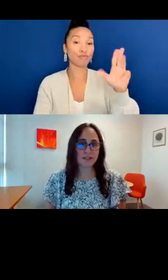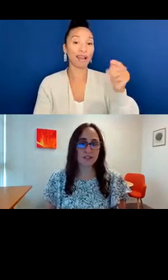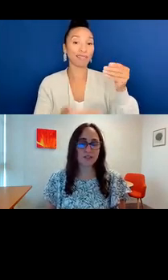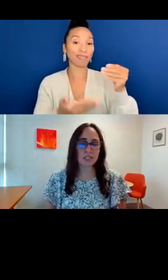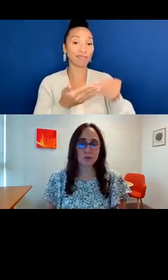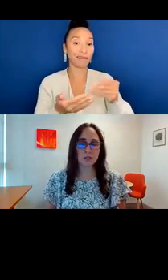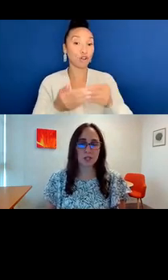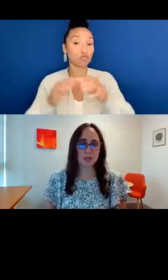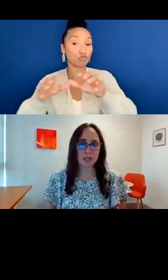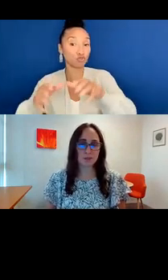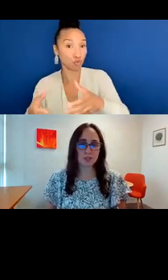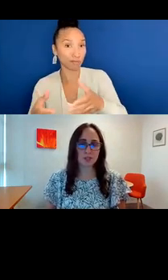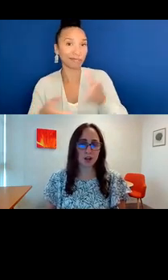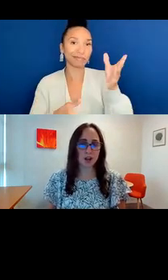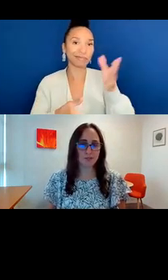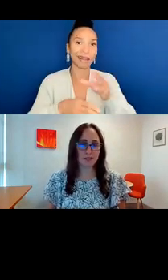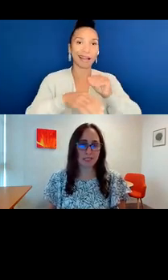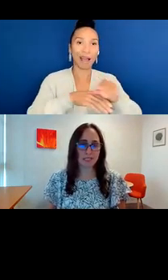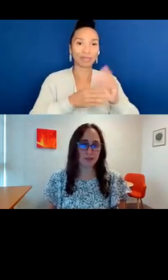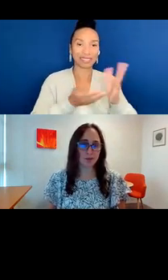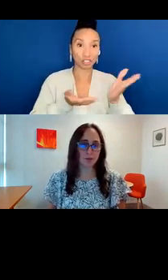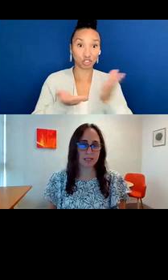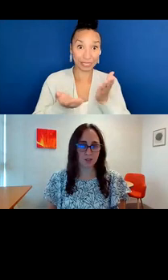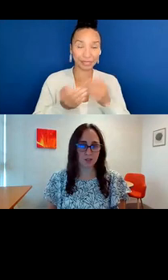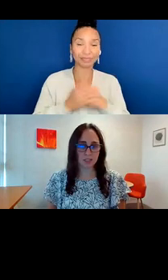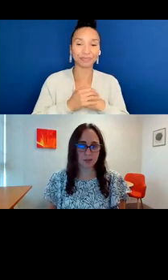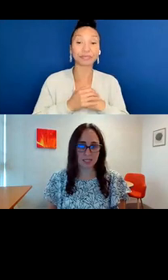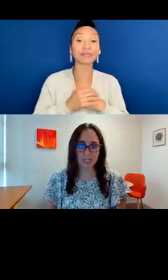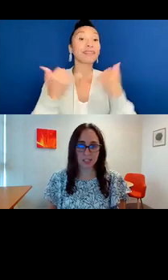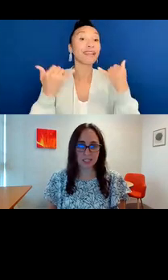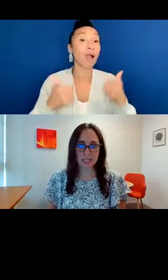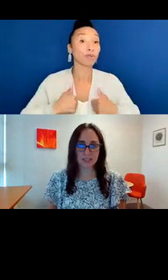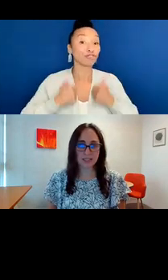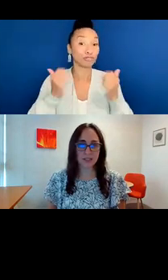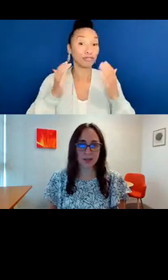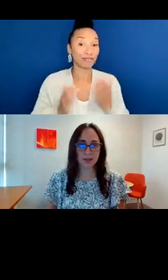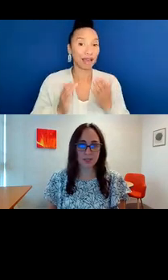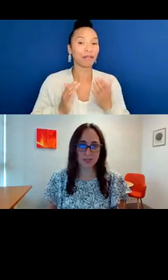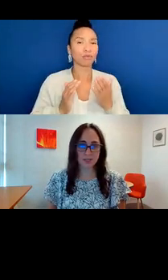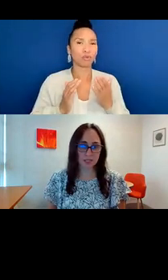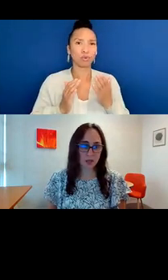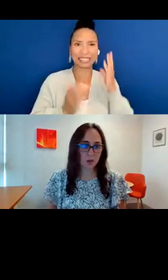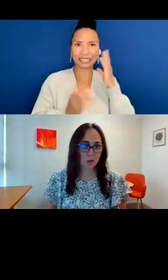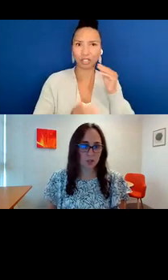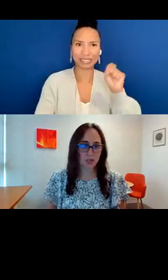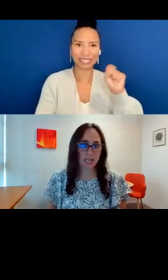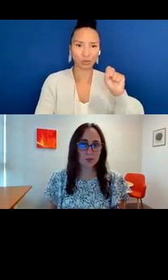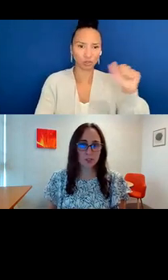A survivor of sexual assault comes to your office and requests transportation and legal accompaniment which you